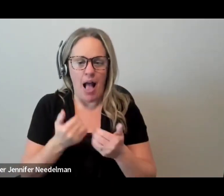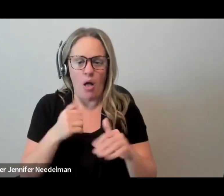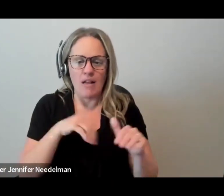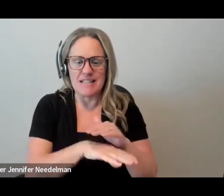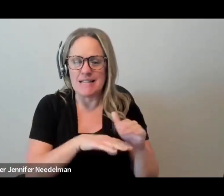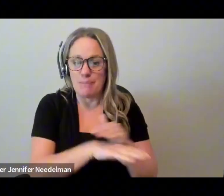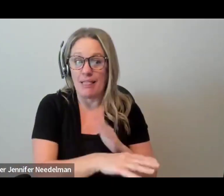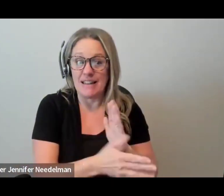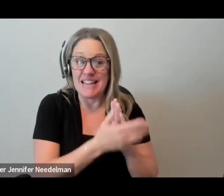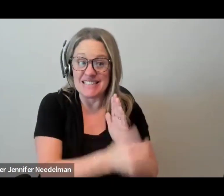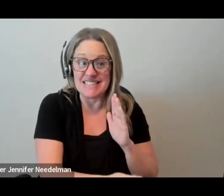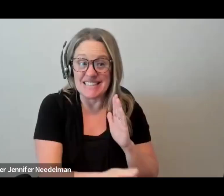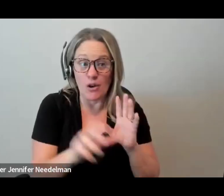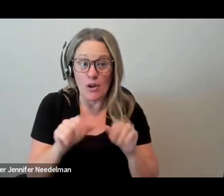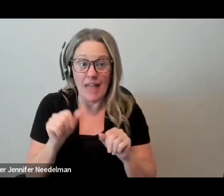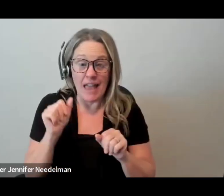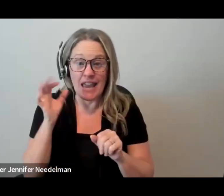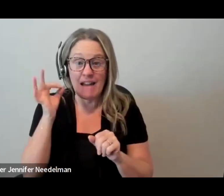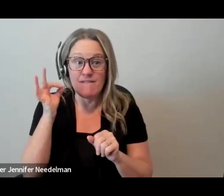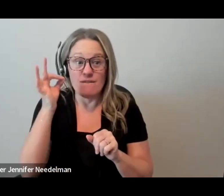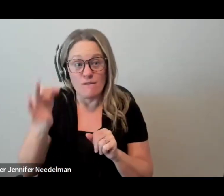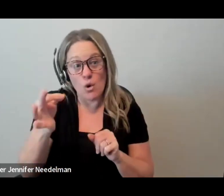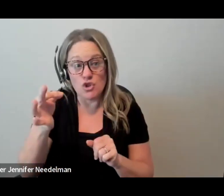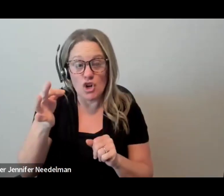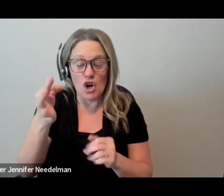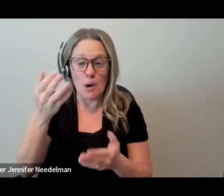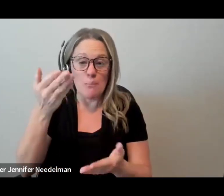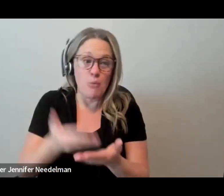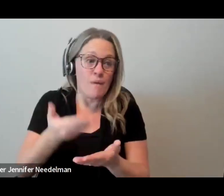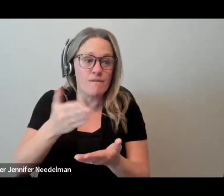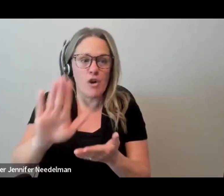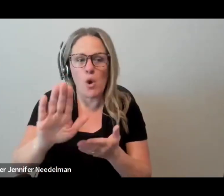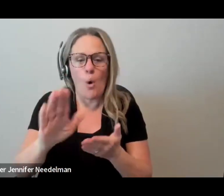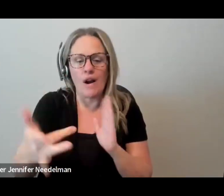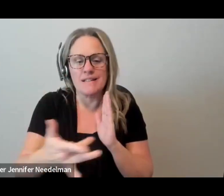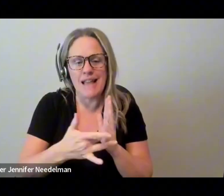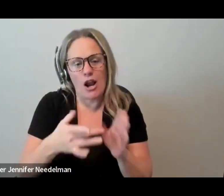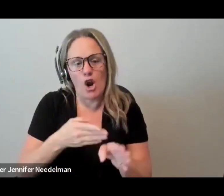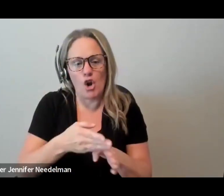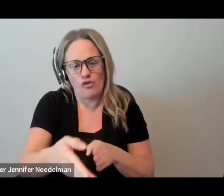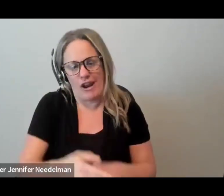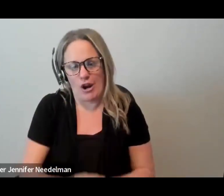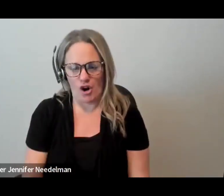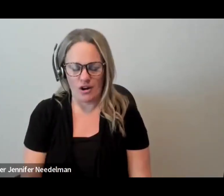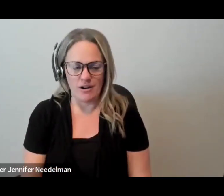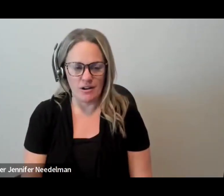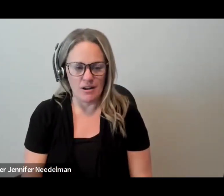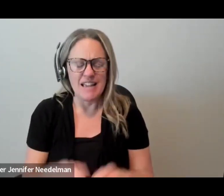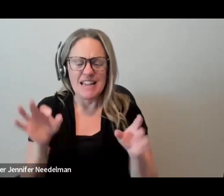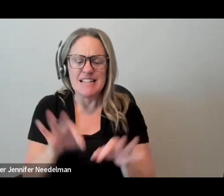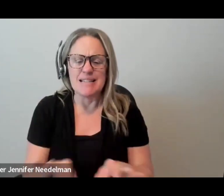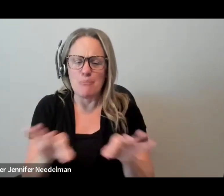that can future-proof your tech career. It's important for you all to have a "why" when navigating